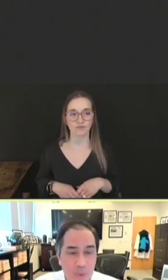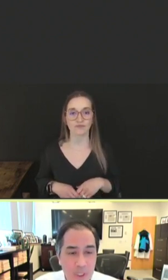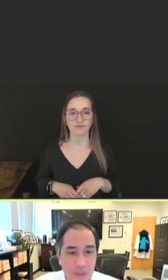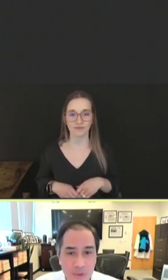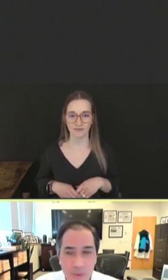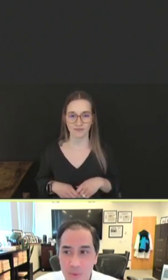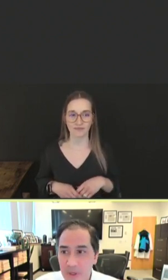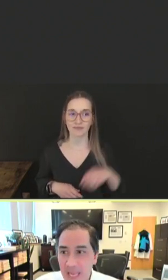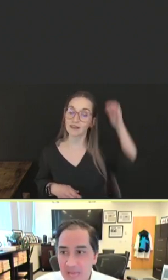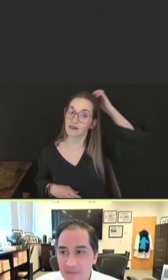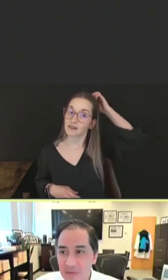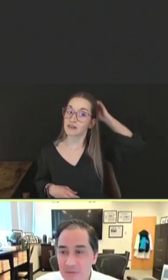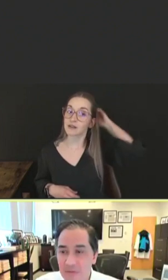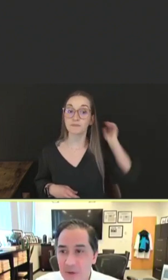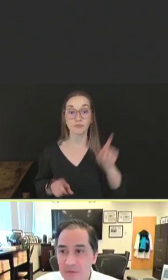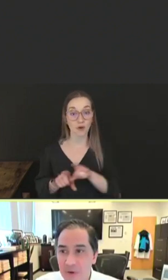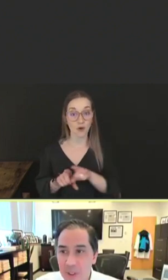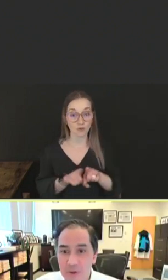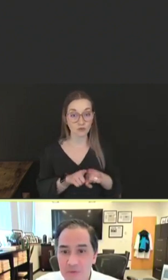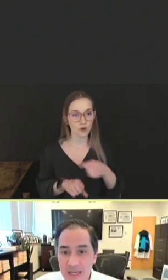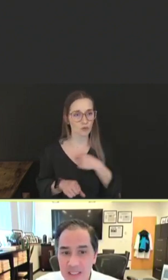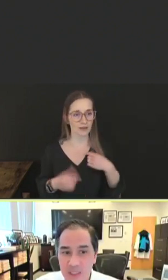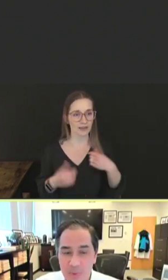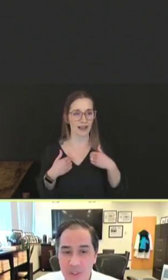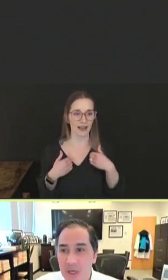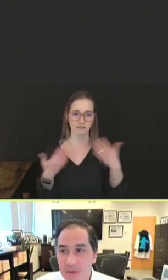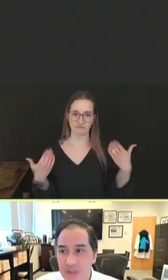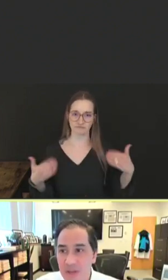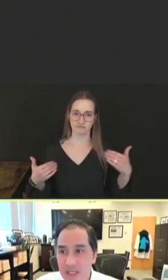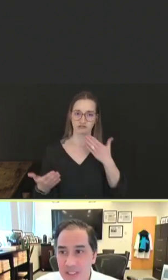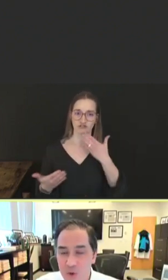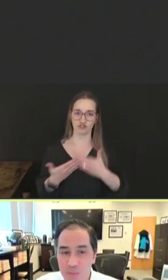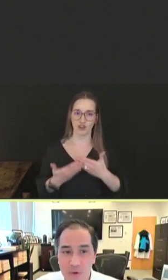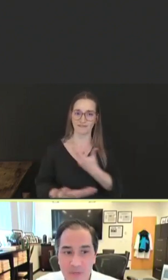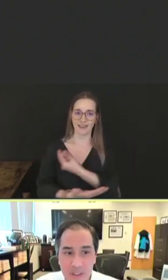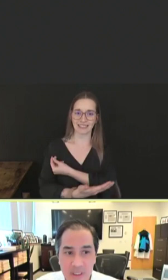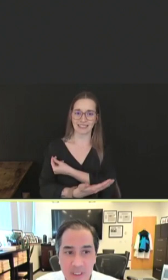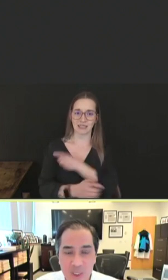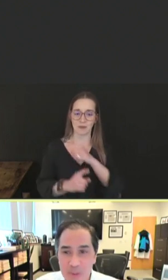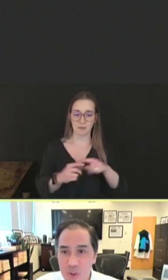We also have very, very good vaccines, but none of these vaccines are perfect. It's